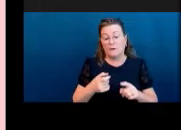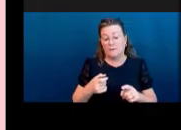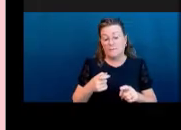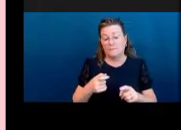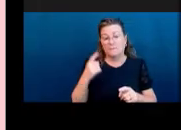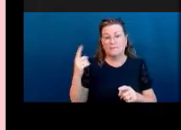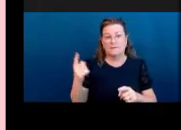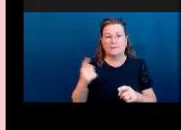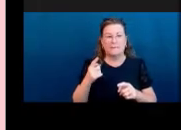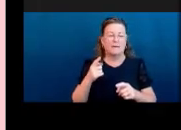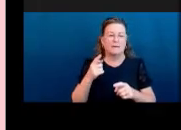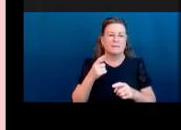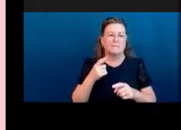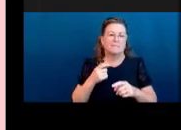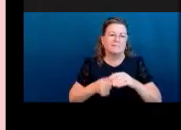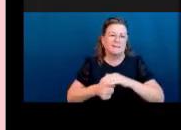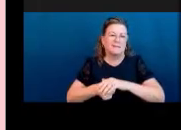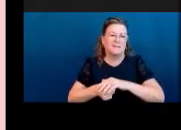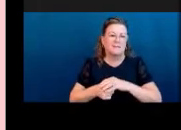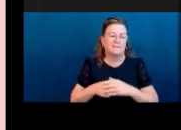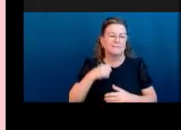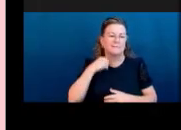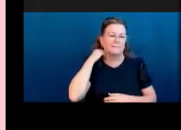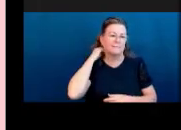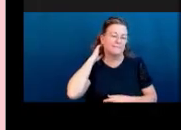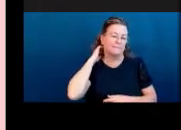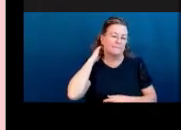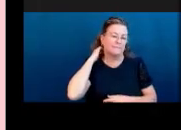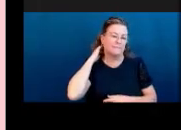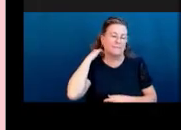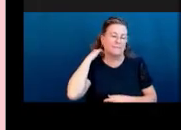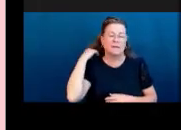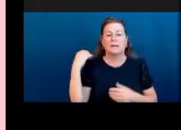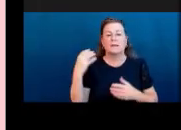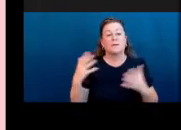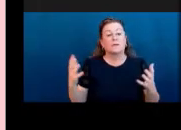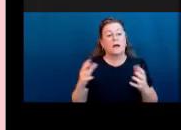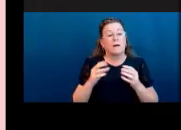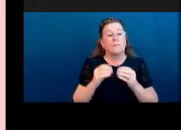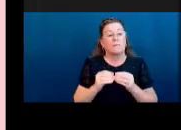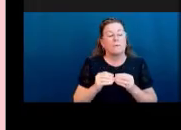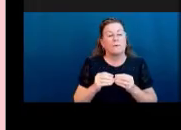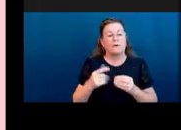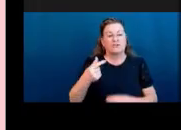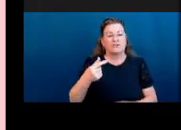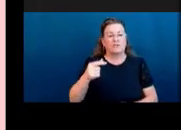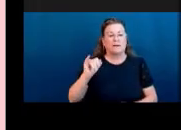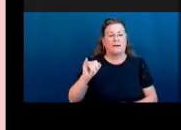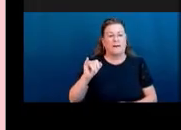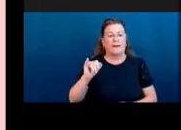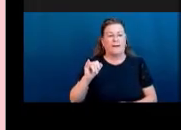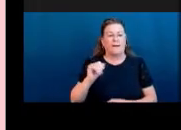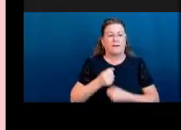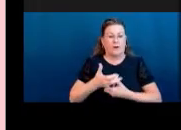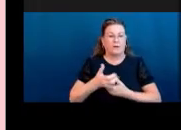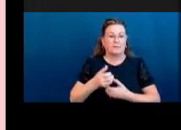underlying there is a much higher prevalence of Gi etiologies in the autistic population,